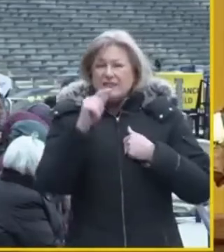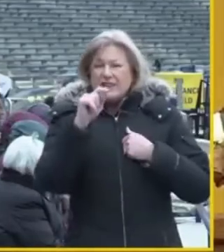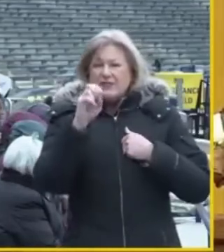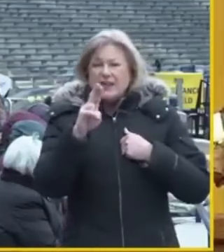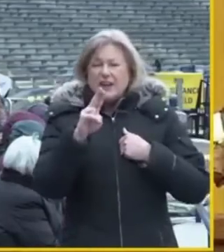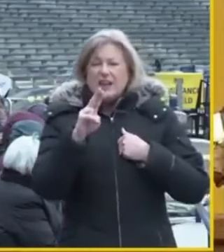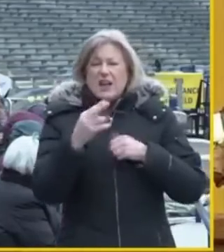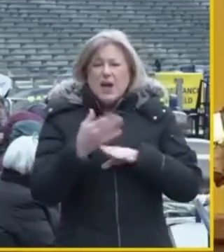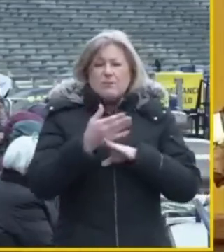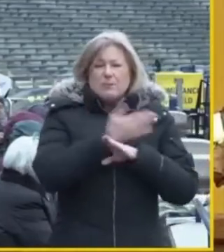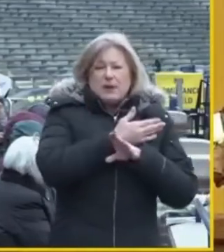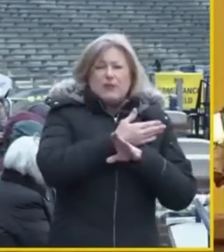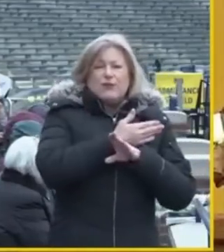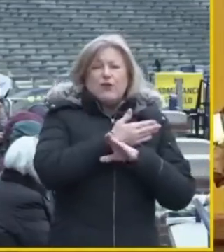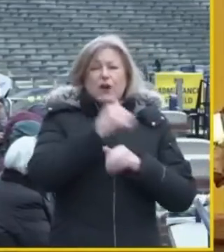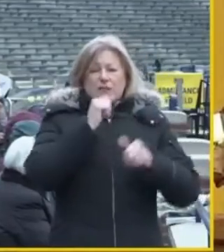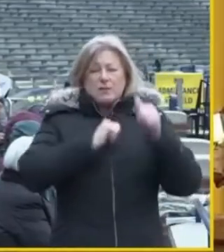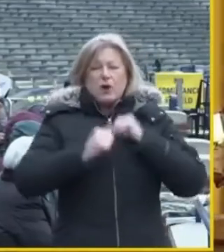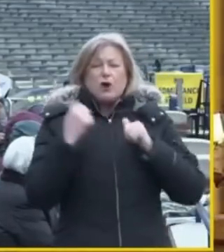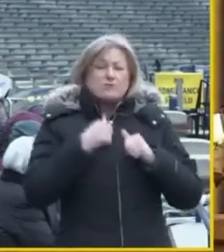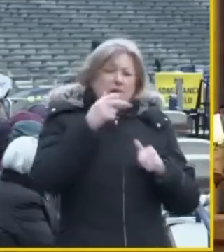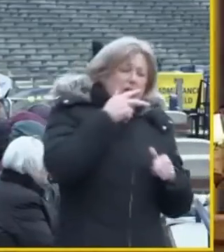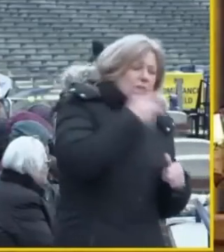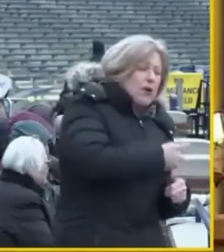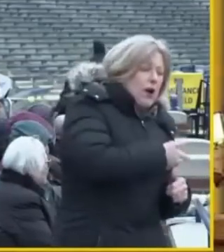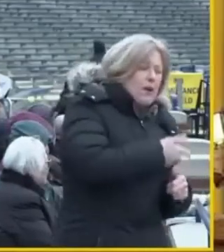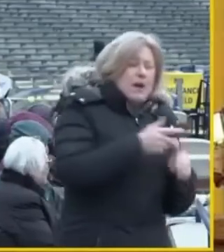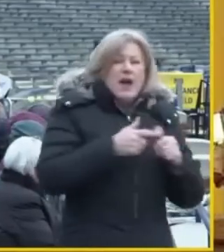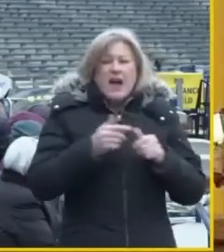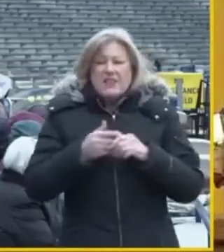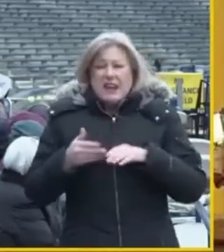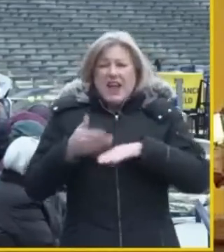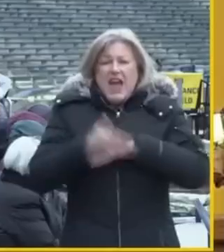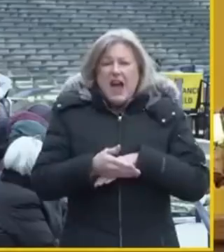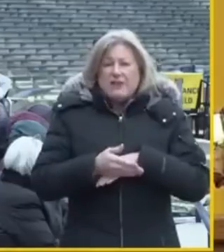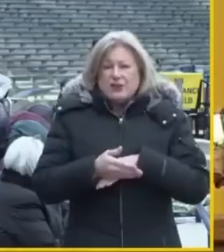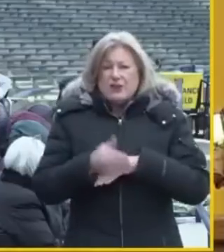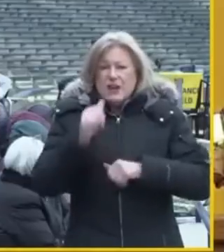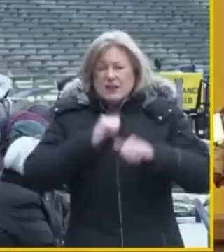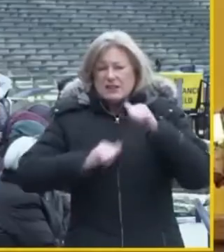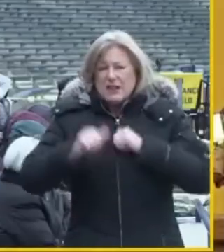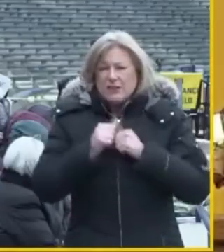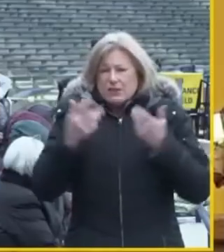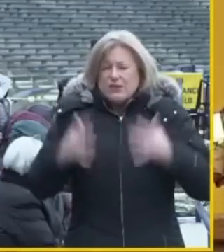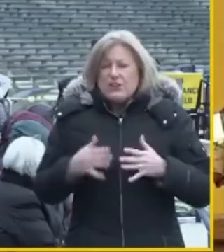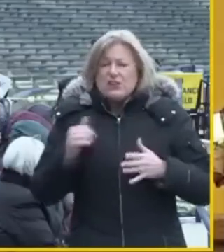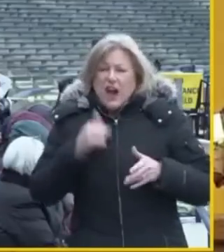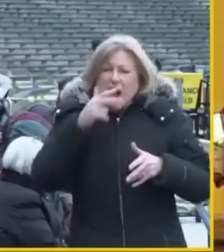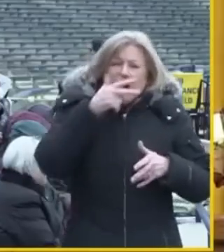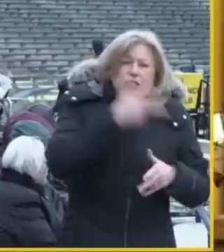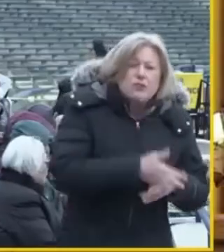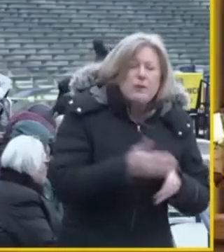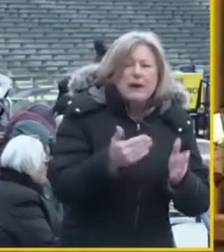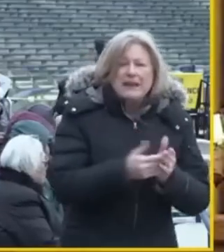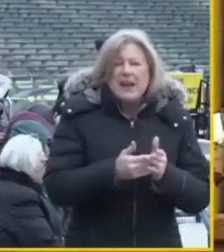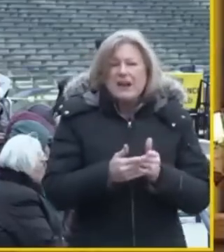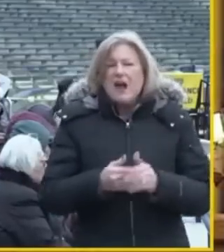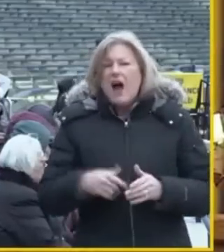and I threw up when I was done. I was so convinced I had done a terrible job, and that I would never be invited back.